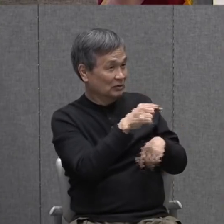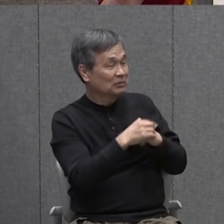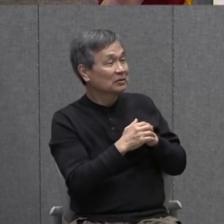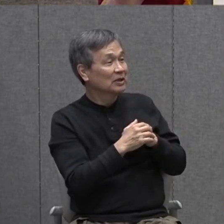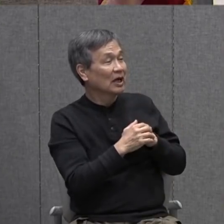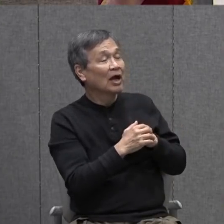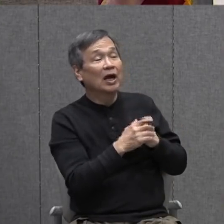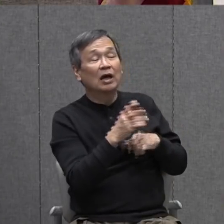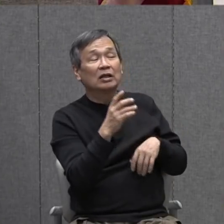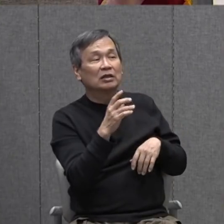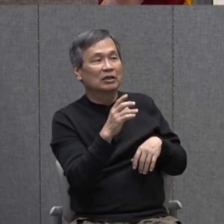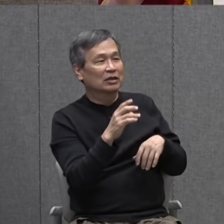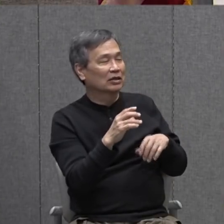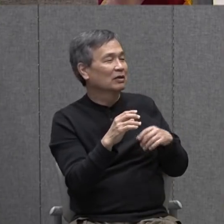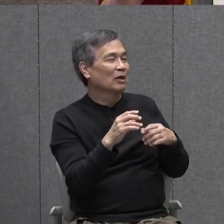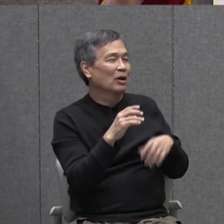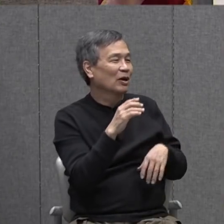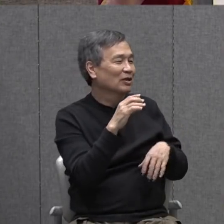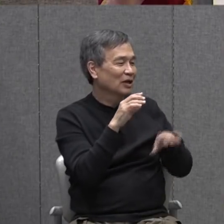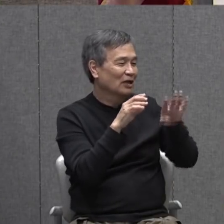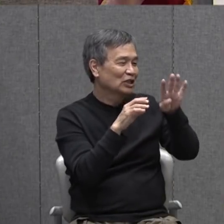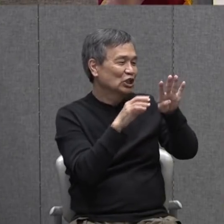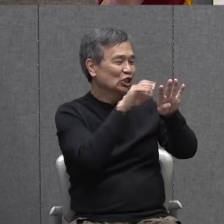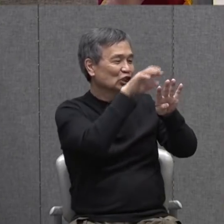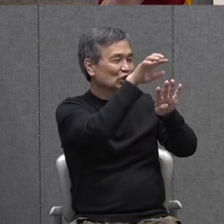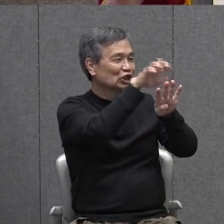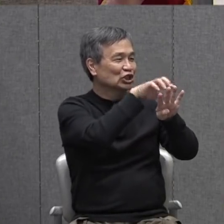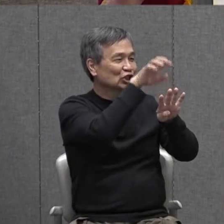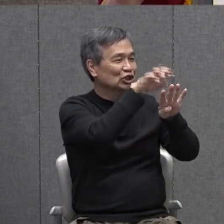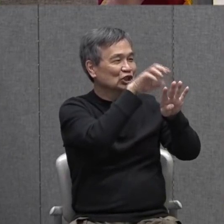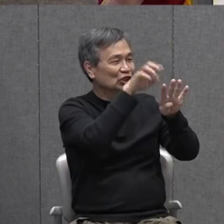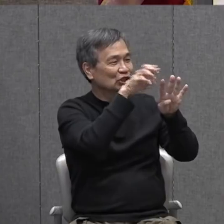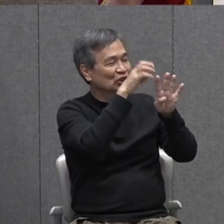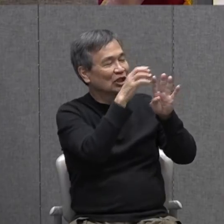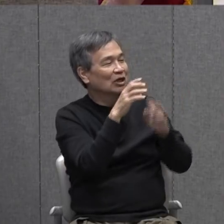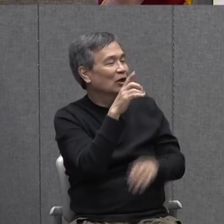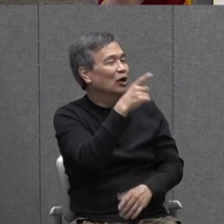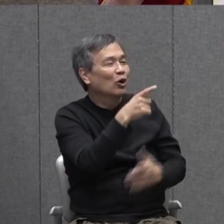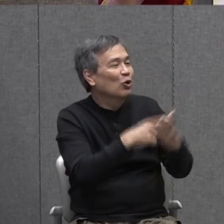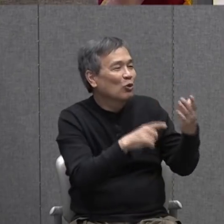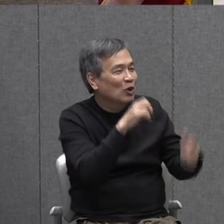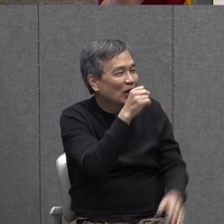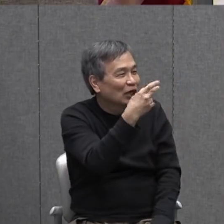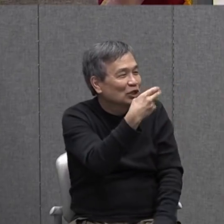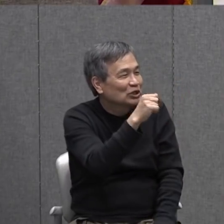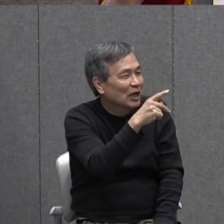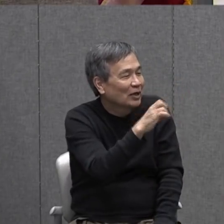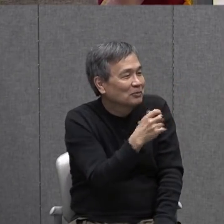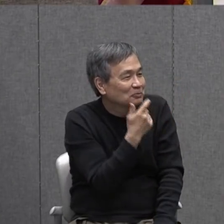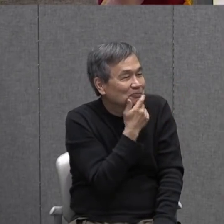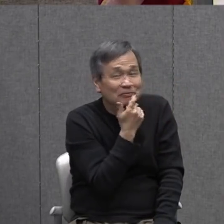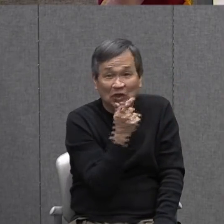And then these stiff bristles of my brush, what shape would you call that? What kind of shape does that look like to you?